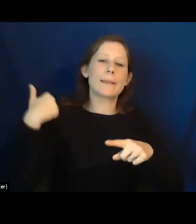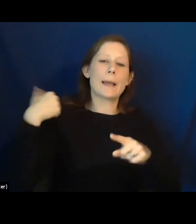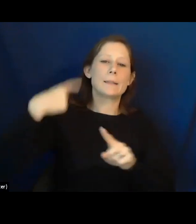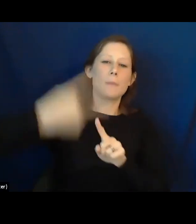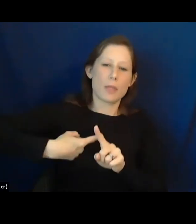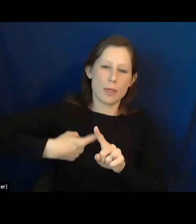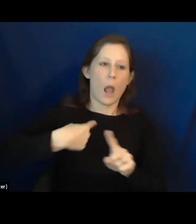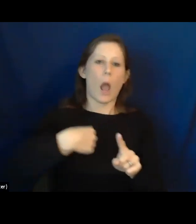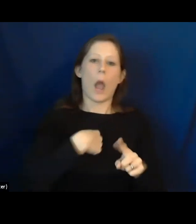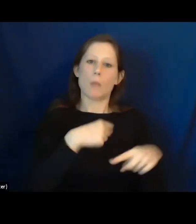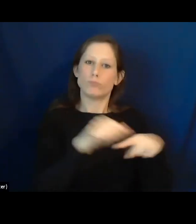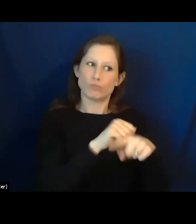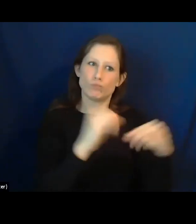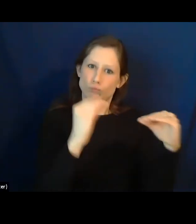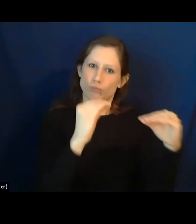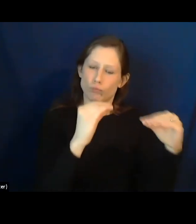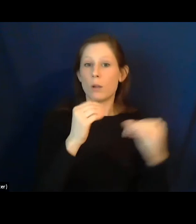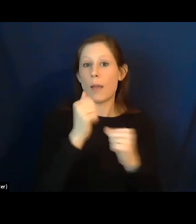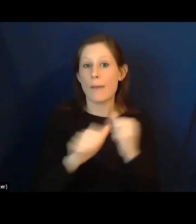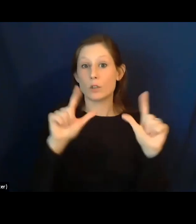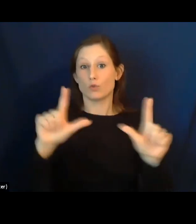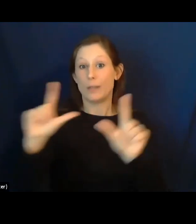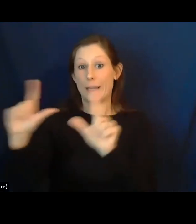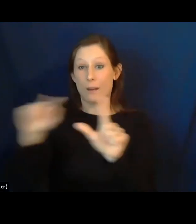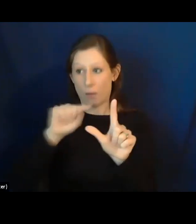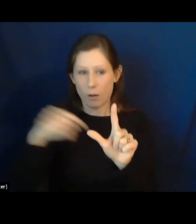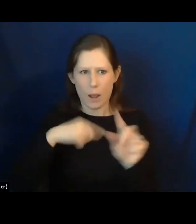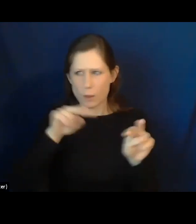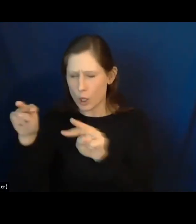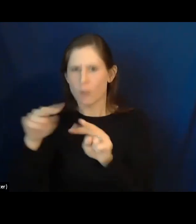looked on the screen and every sample that I had given, they were all St. Louis Shakespeare